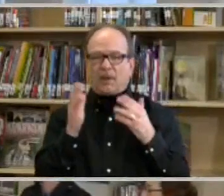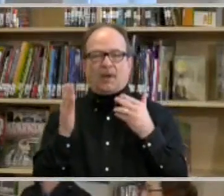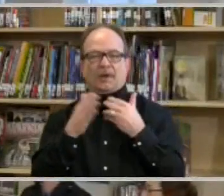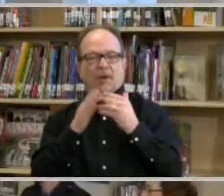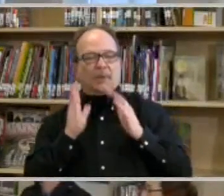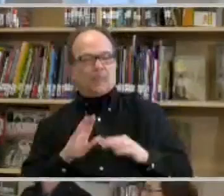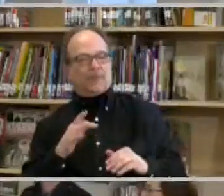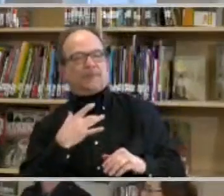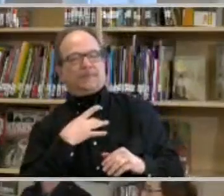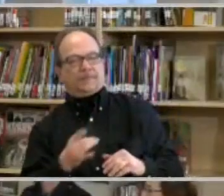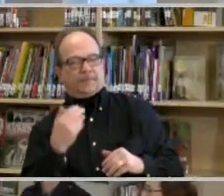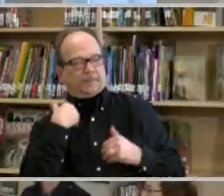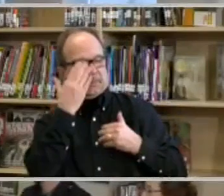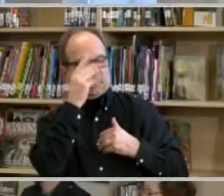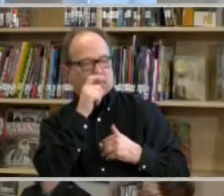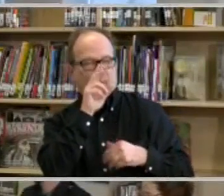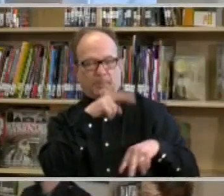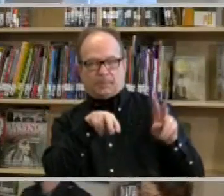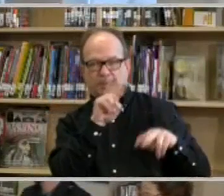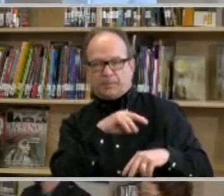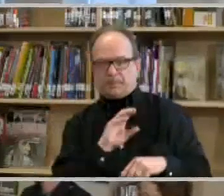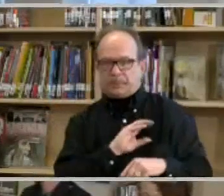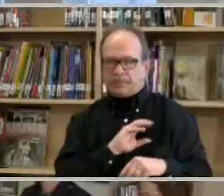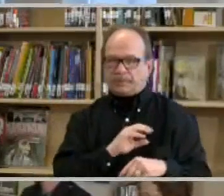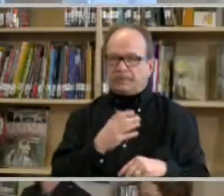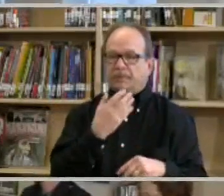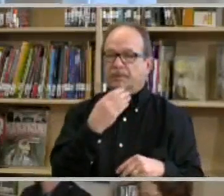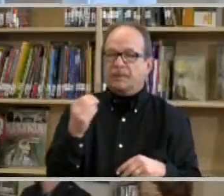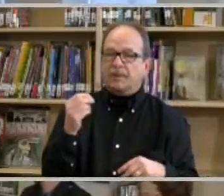MEETINGS AND THAT BAY -- WAY THE